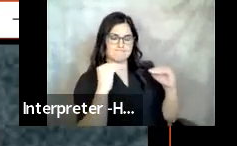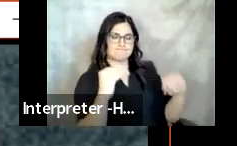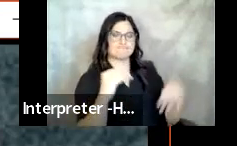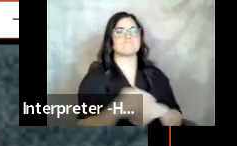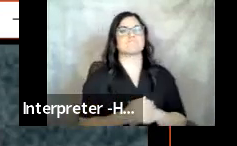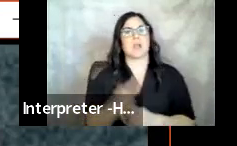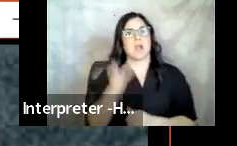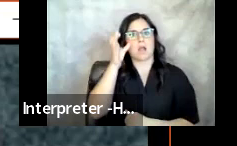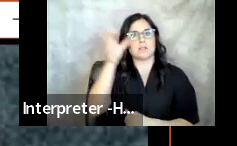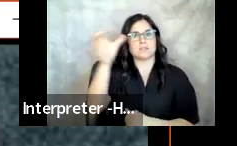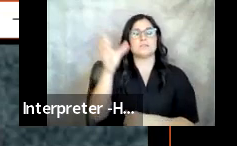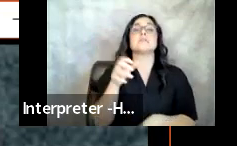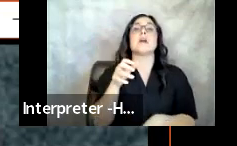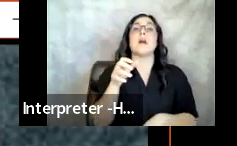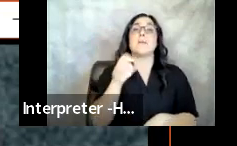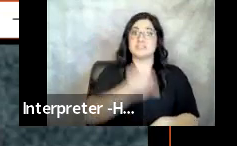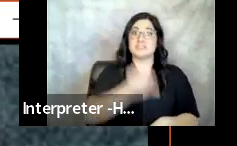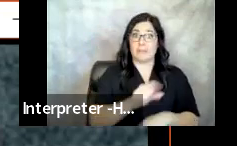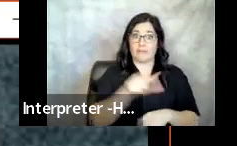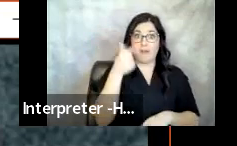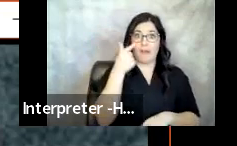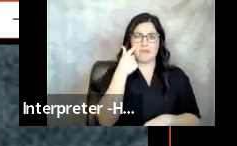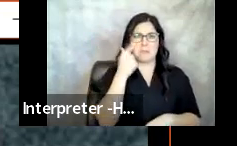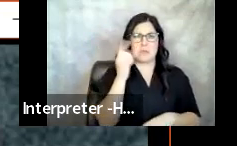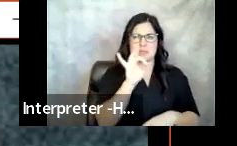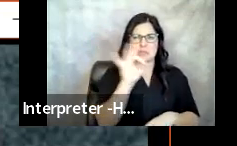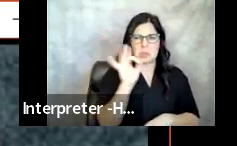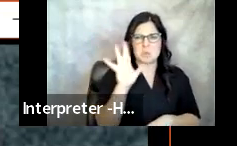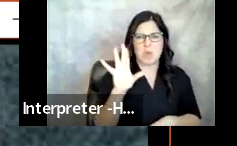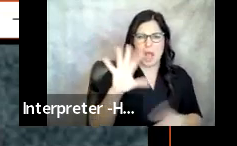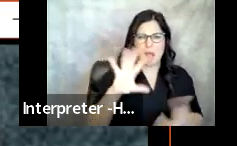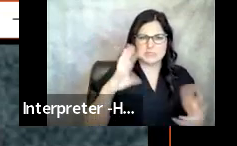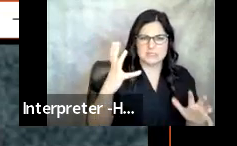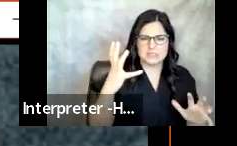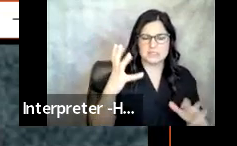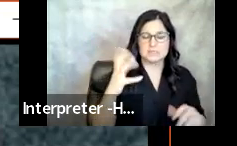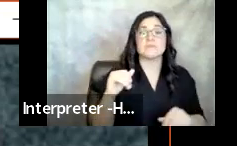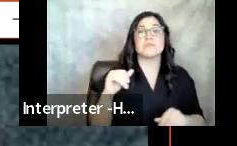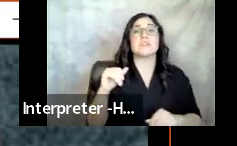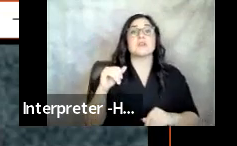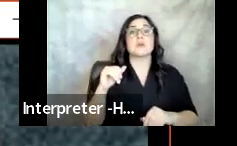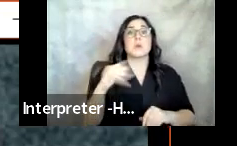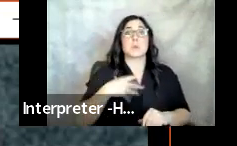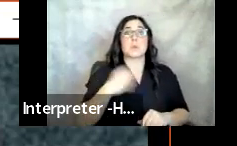Yes, the southern governments were incredibly corrupt. That white people had to. Reestablish white.